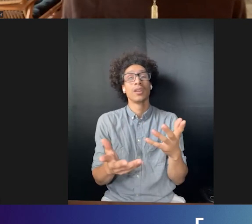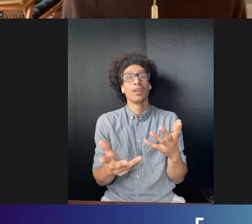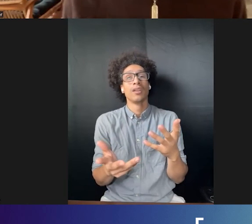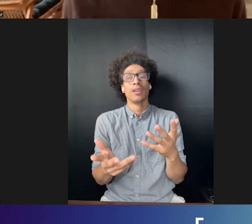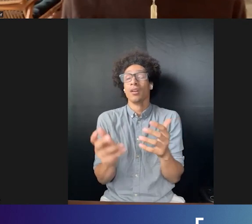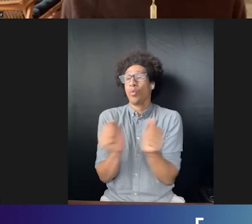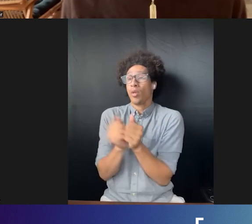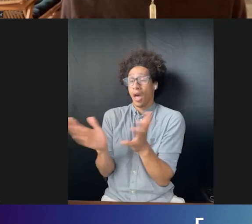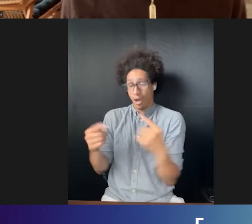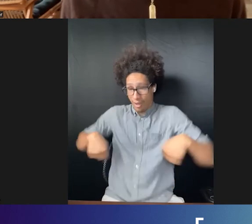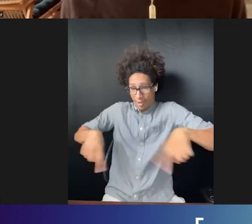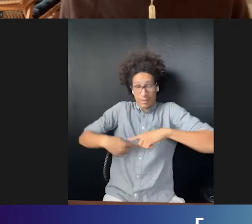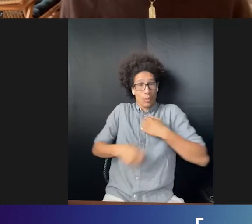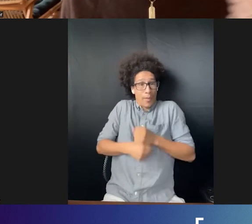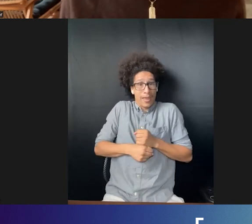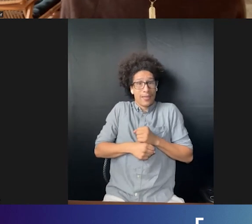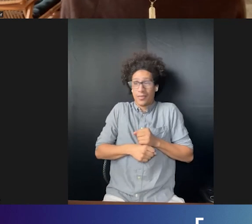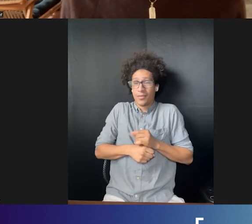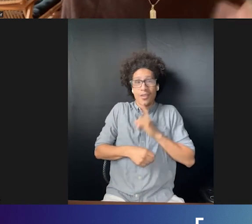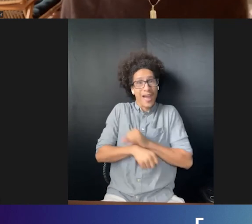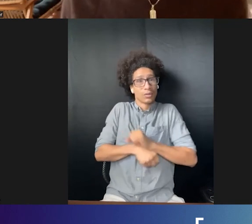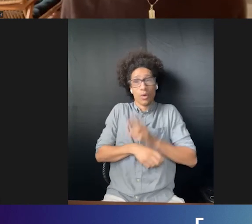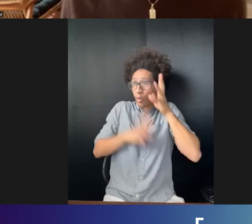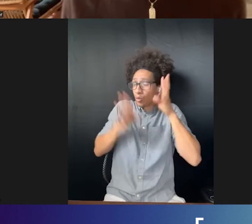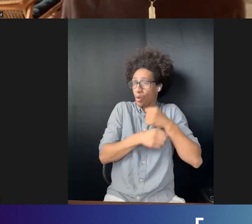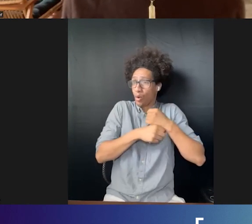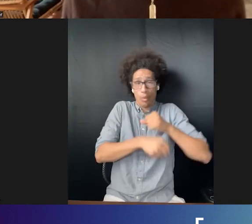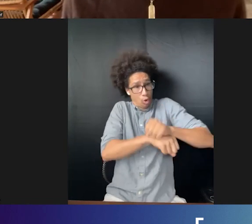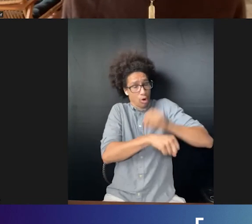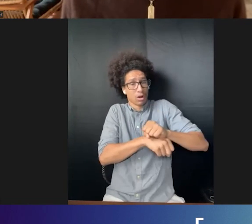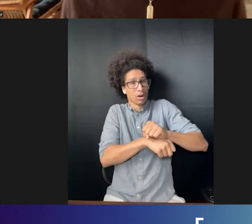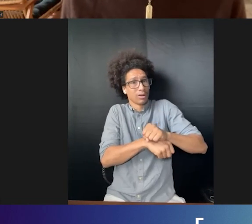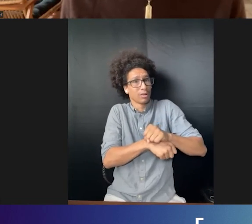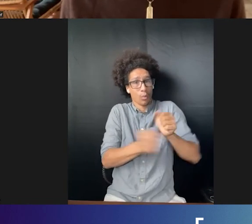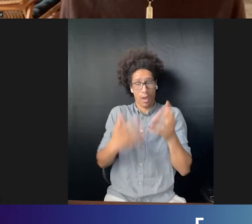So I think that the more that we're talking openly about what does and doesn't work for us